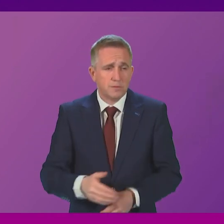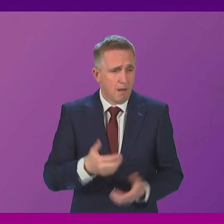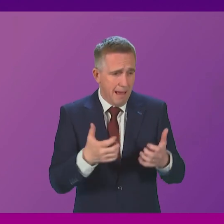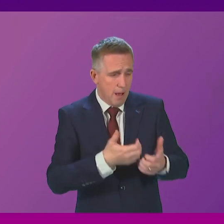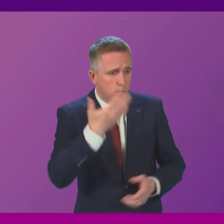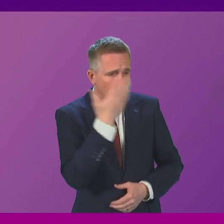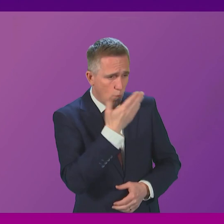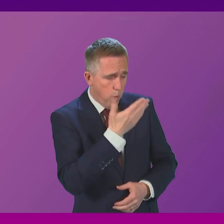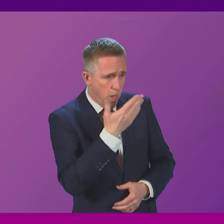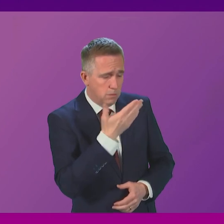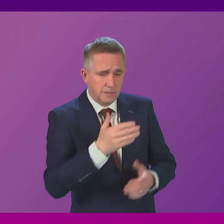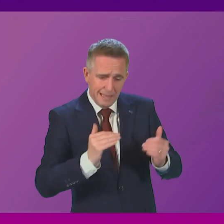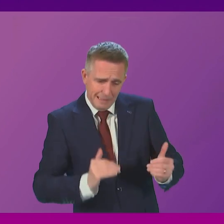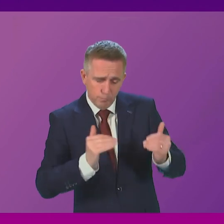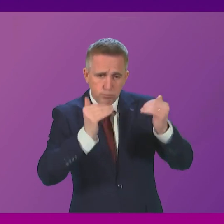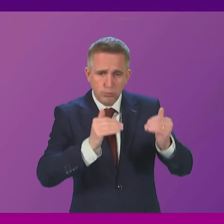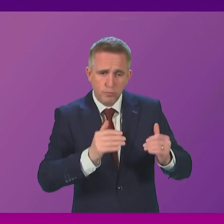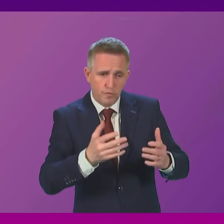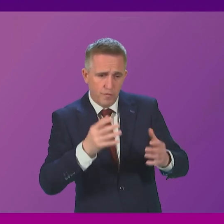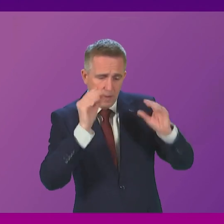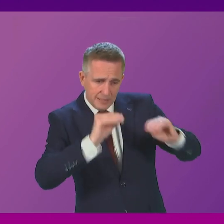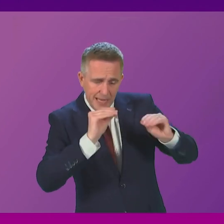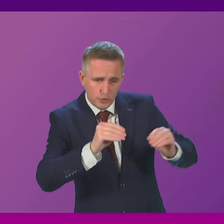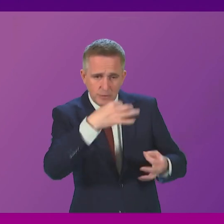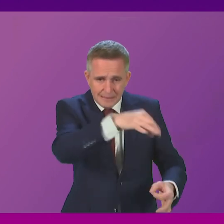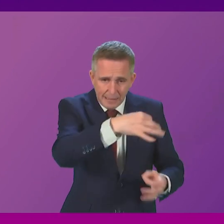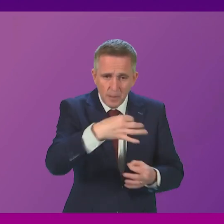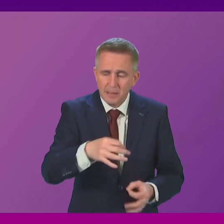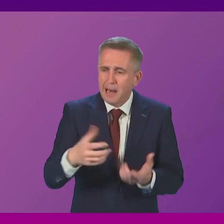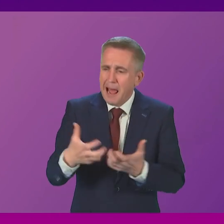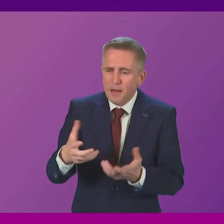a nursery premium, and by attracting and retaining the best teachers; about the deposit return